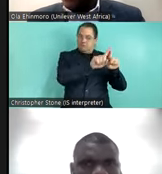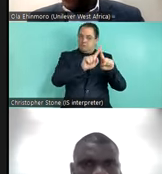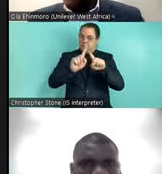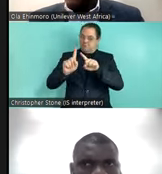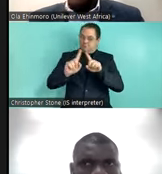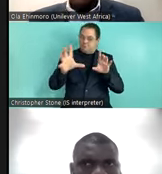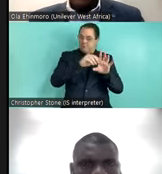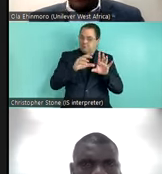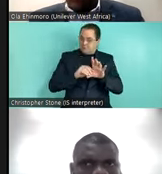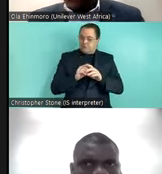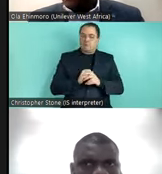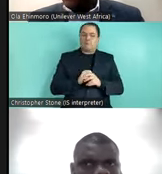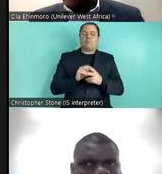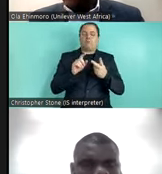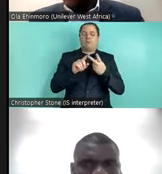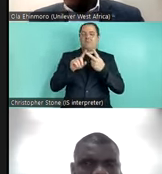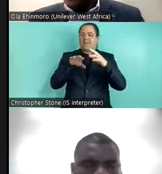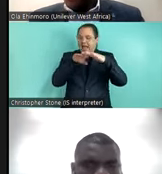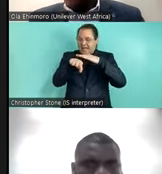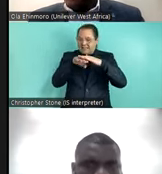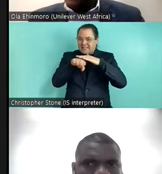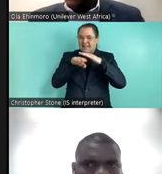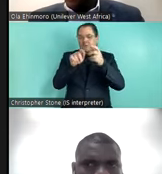and lack of audition capability culture procedures and policies that we have introduced, and